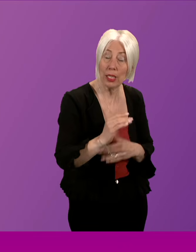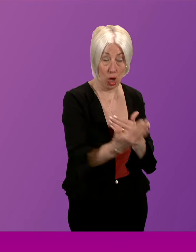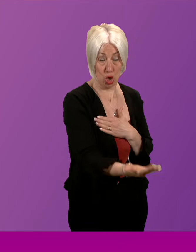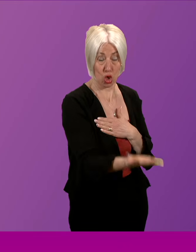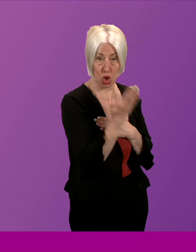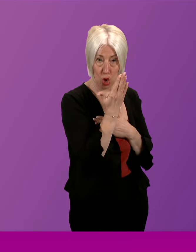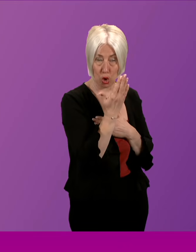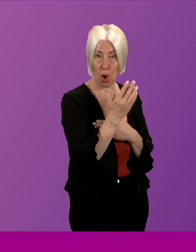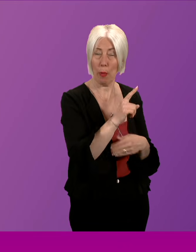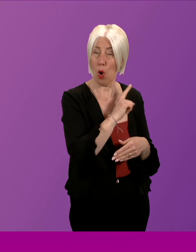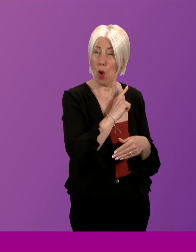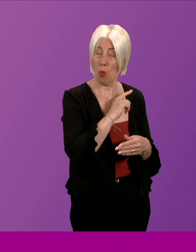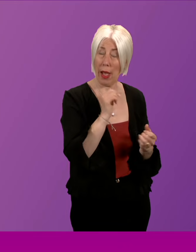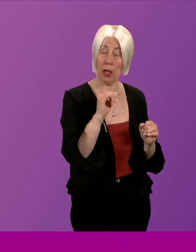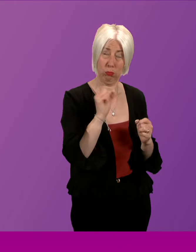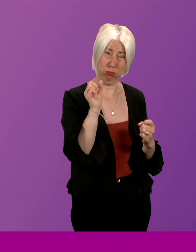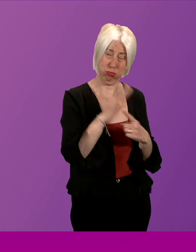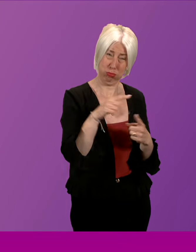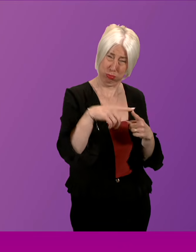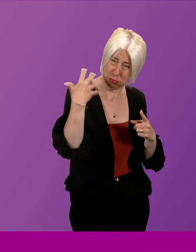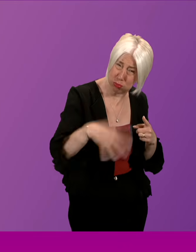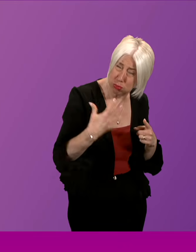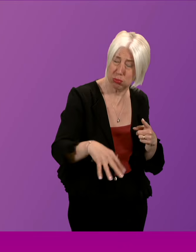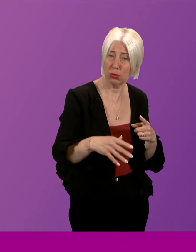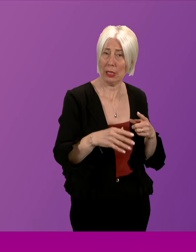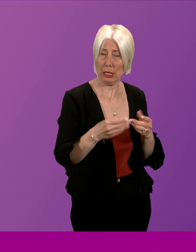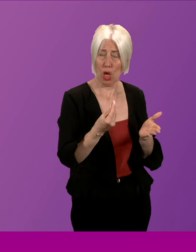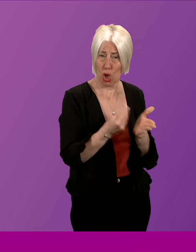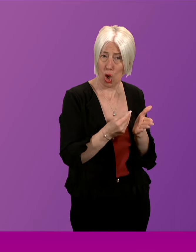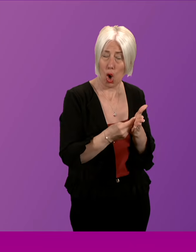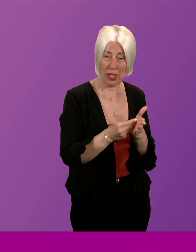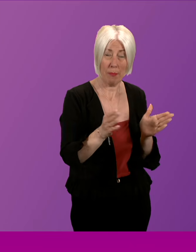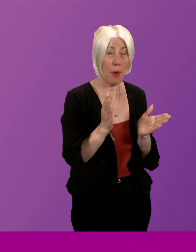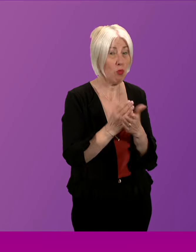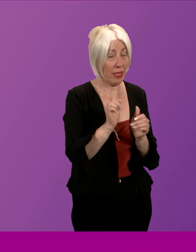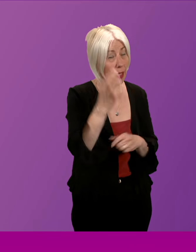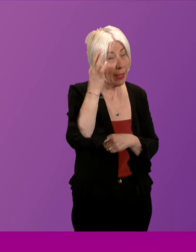because significant costs are being carried by a very small local authority in Scotland.